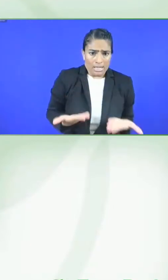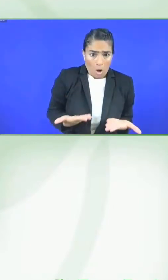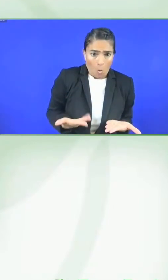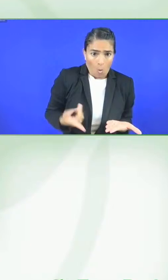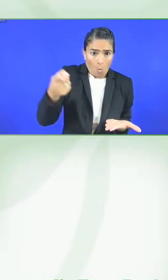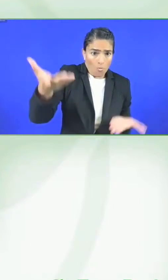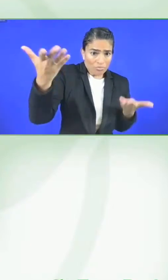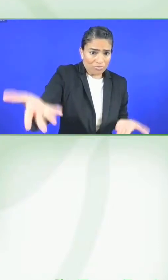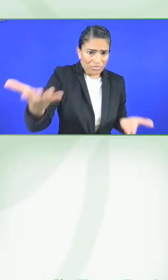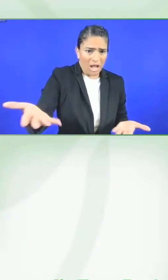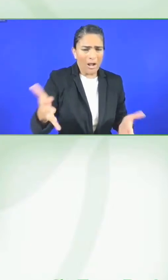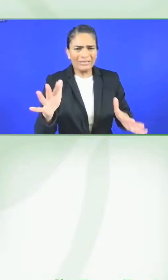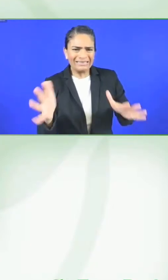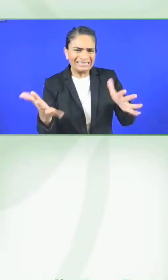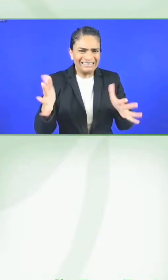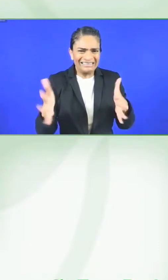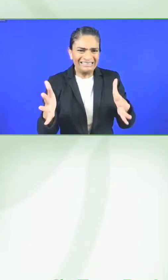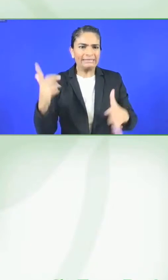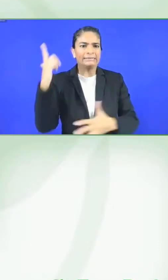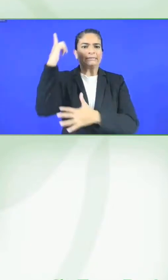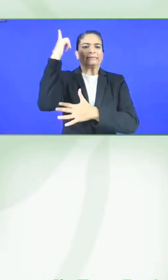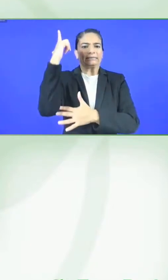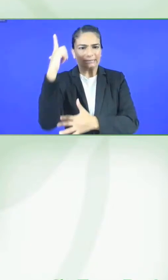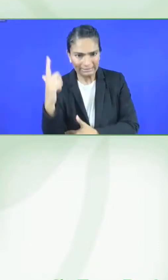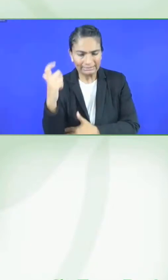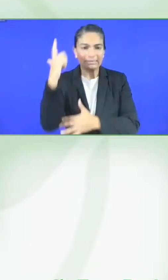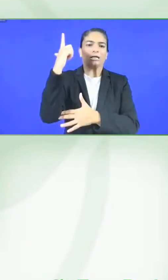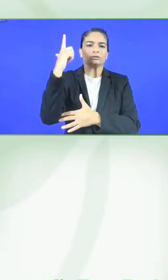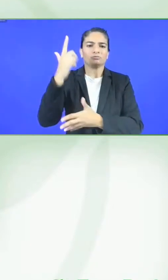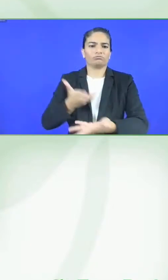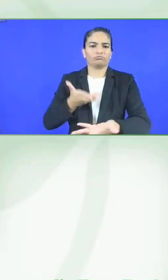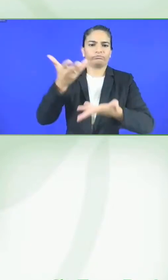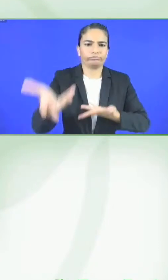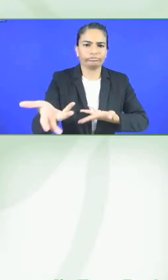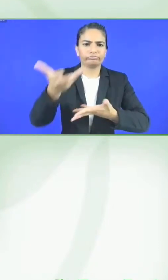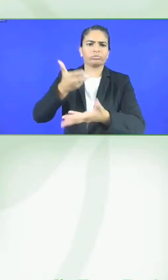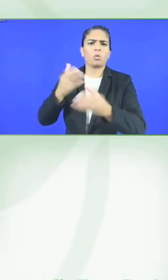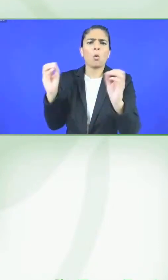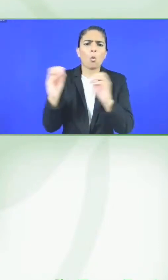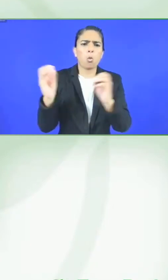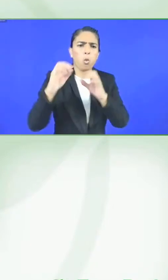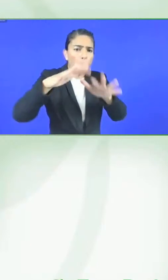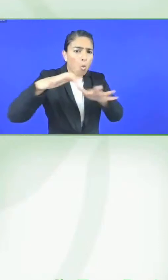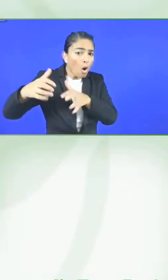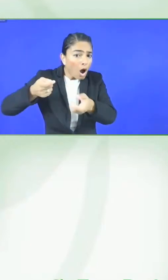enables people with disabilities to independently cast their votes.